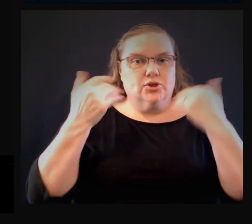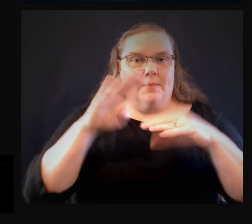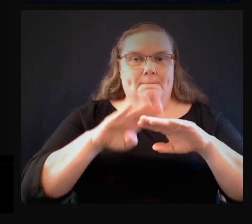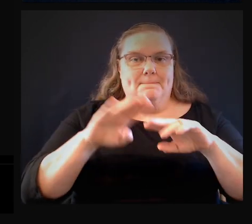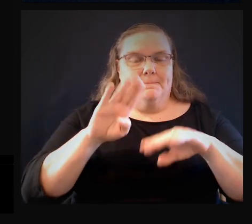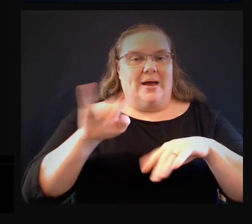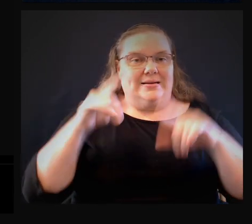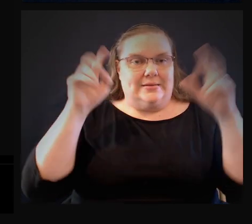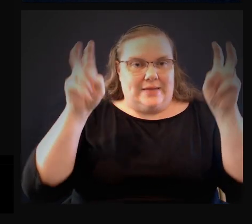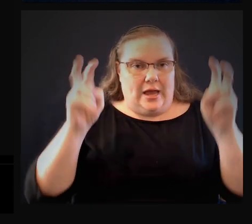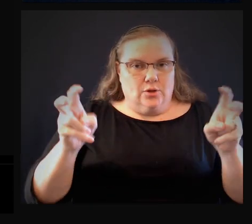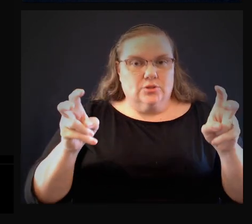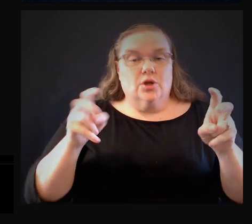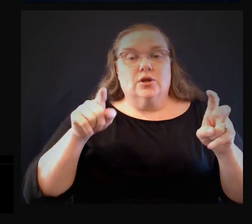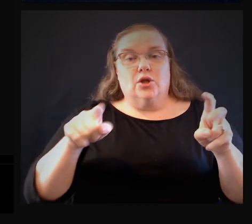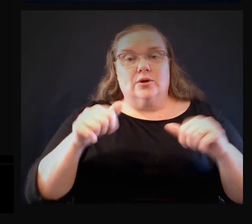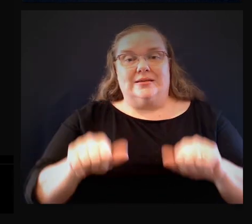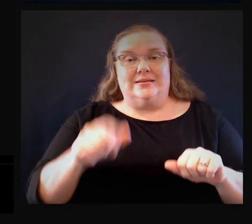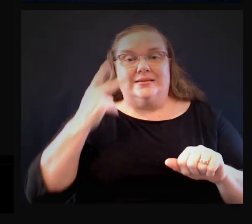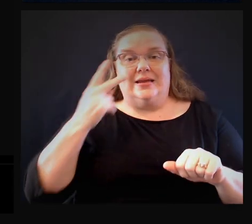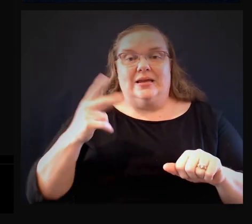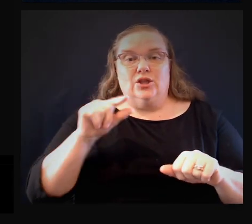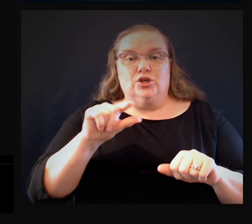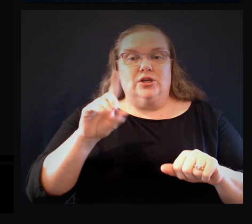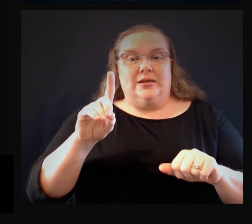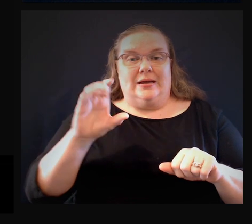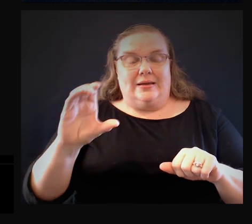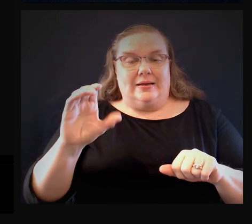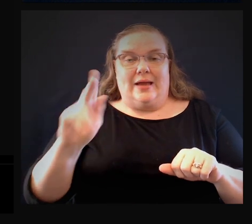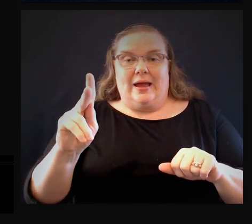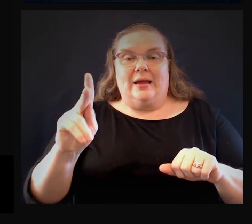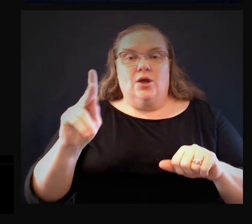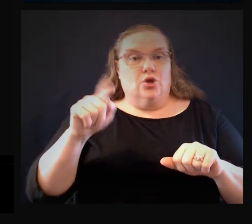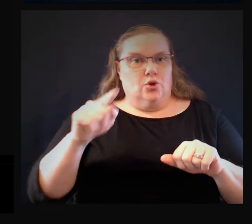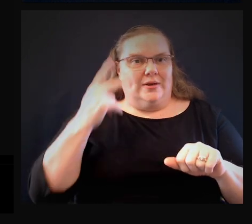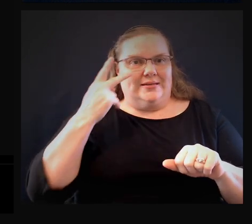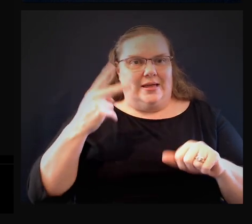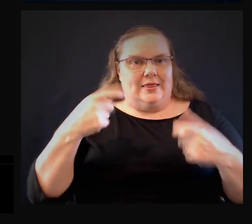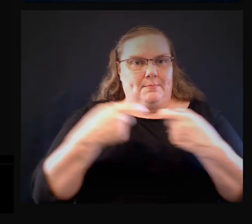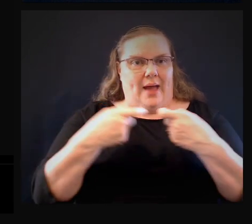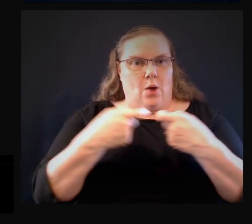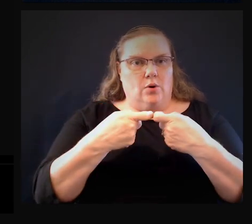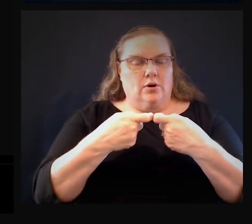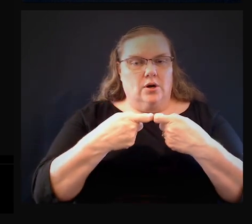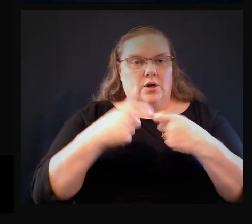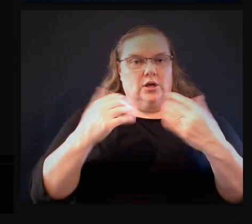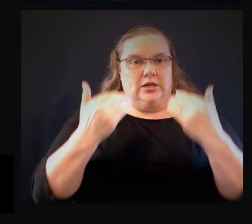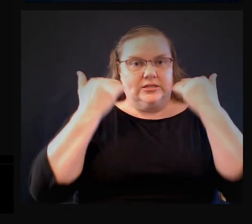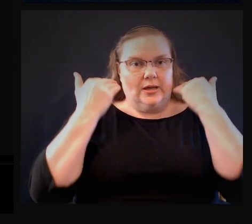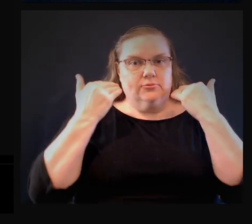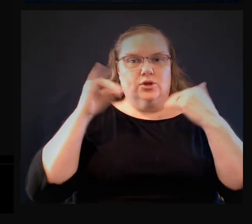you can now see real-time power consumption of your games when running on your devkit. We have also now built telemetry,